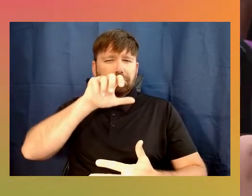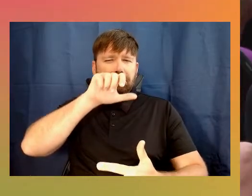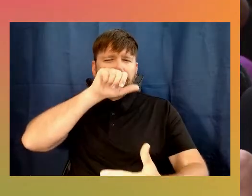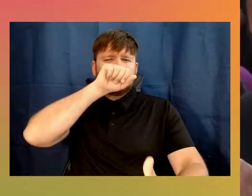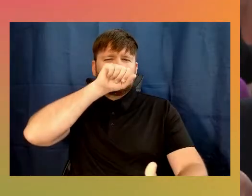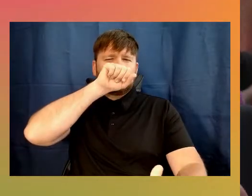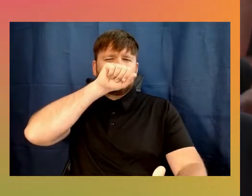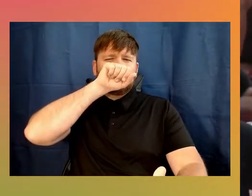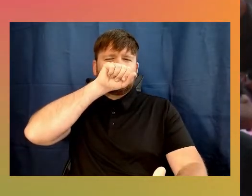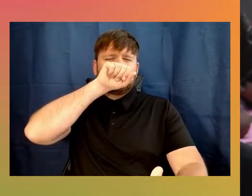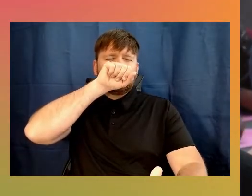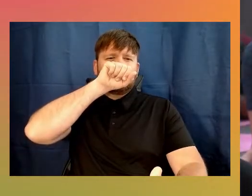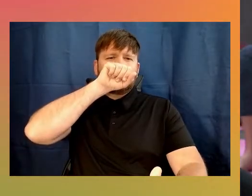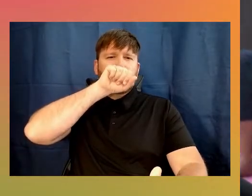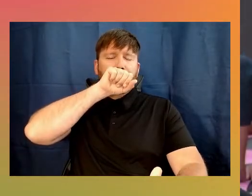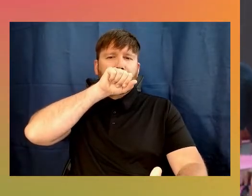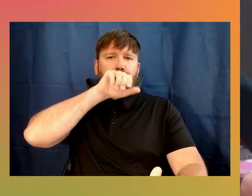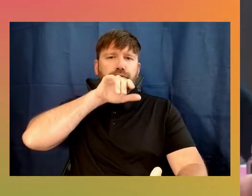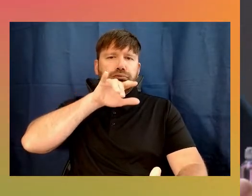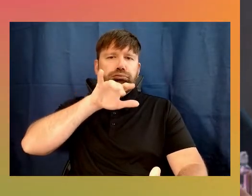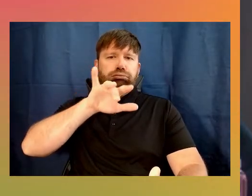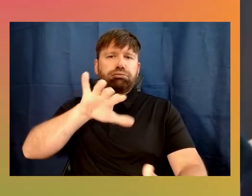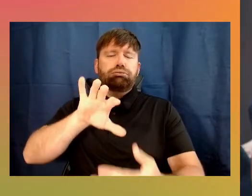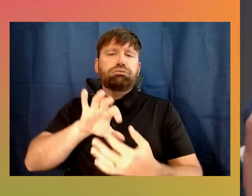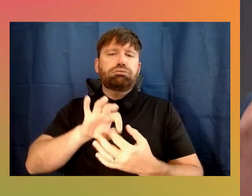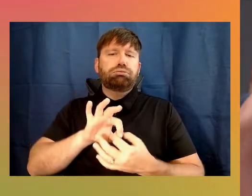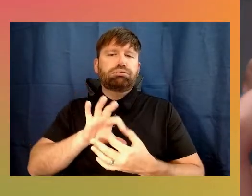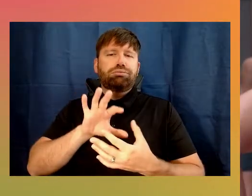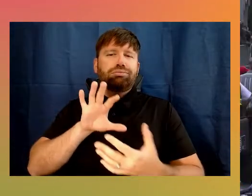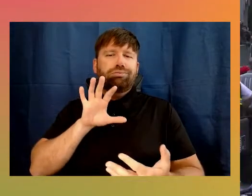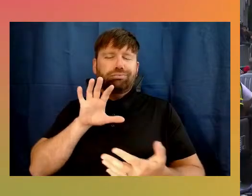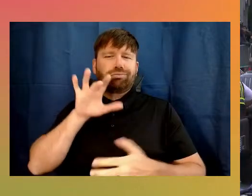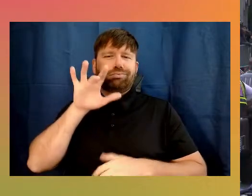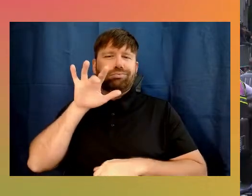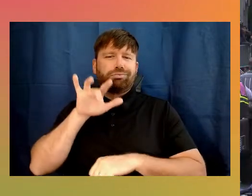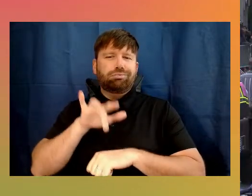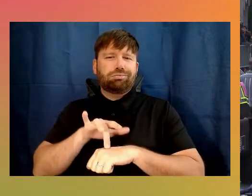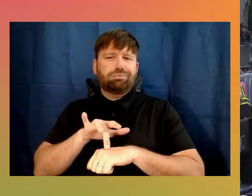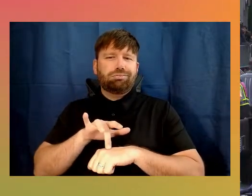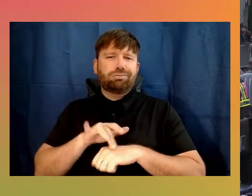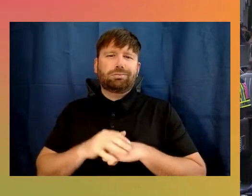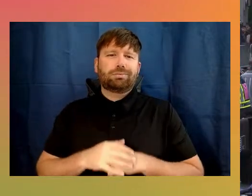TAKE ONE MORE BIG INHALE HERE.